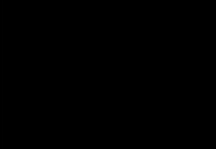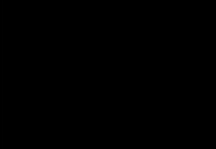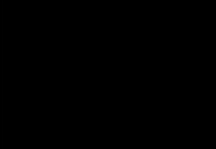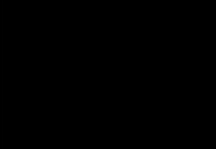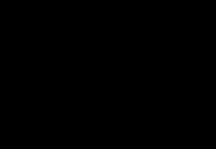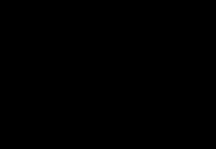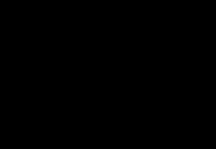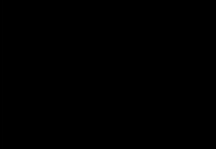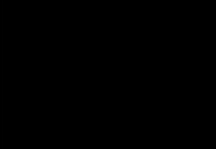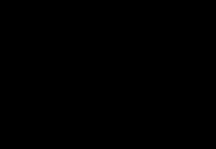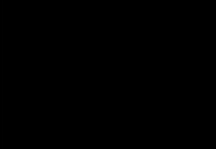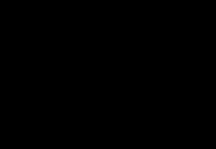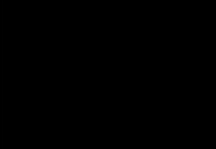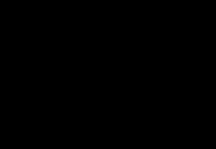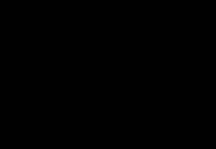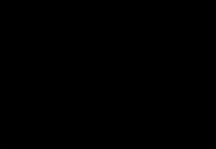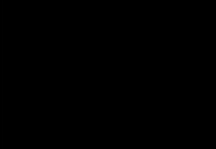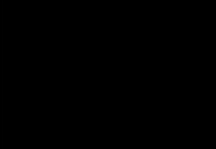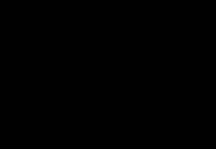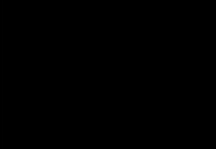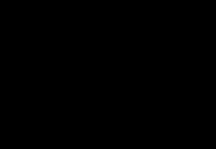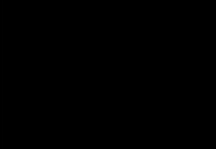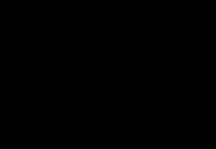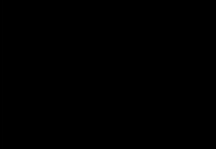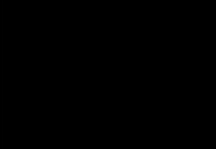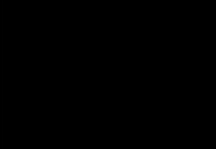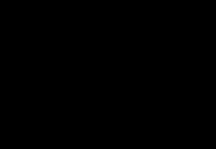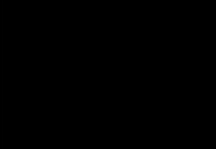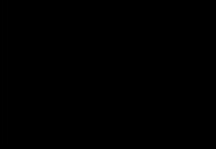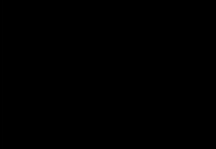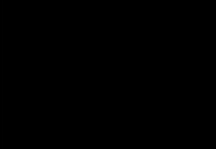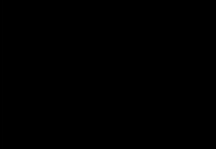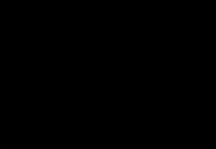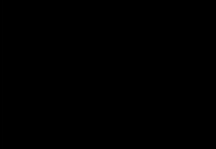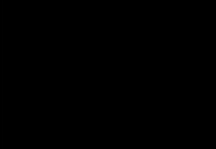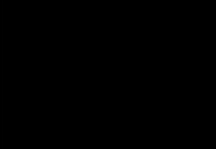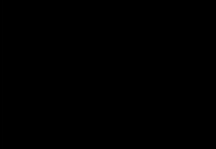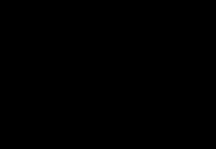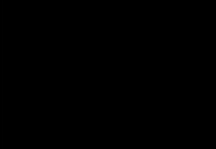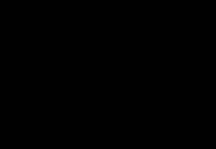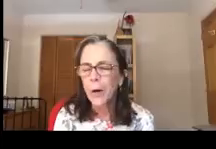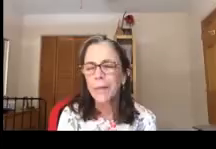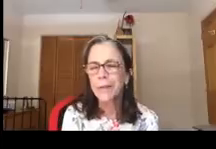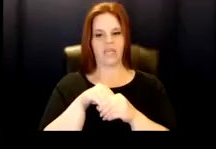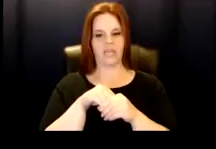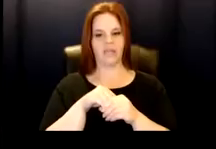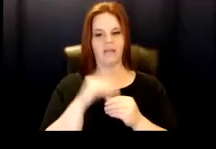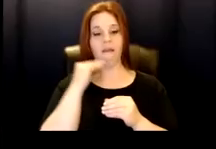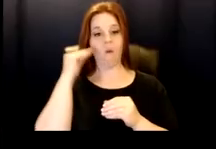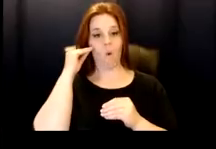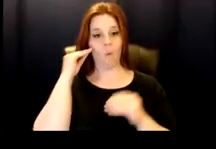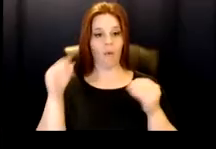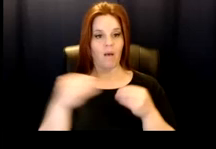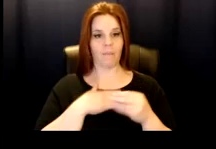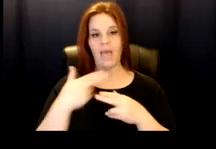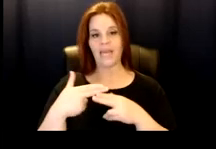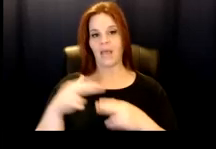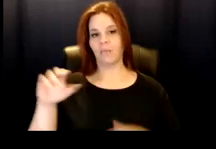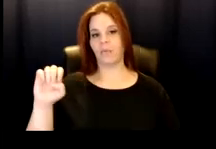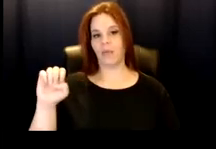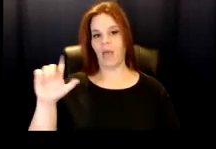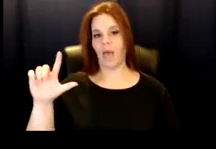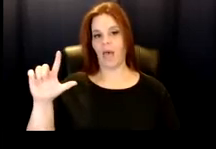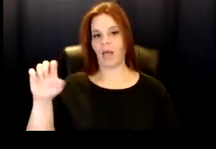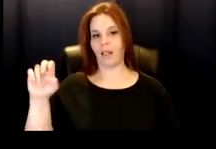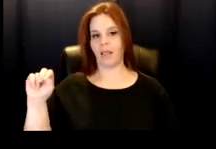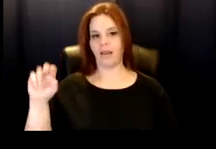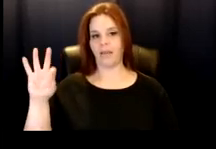hello everybody, it's good to be here. I am here in a home office. My name is Ellen Fabian.